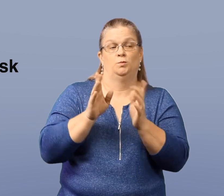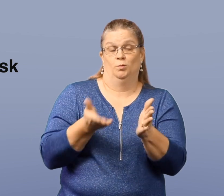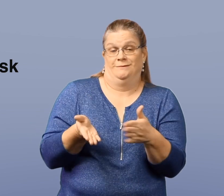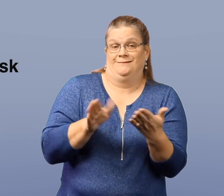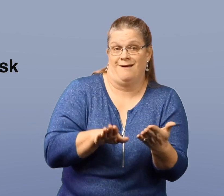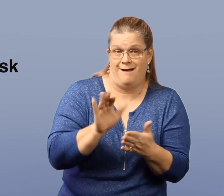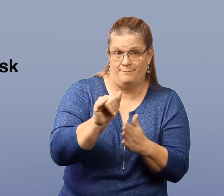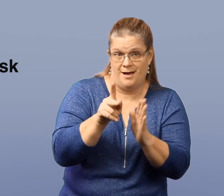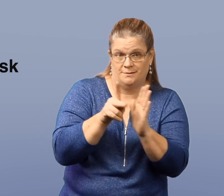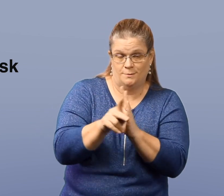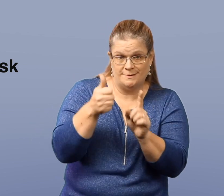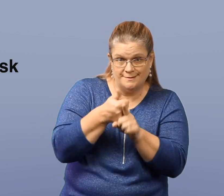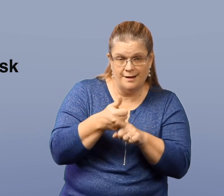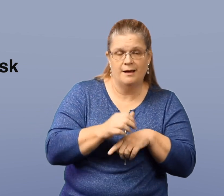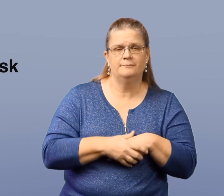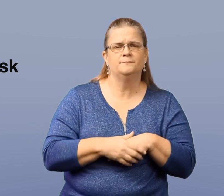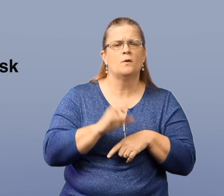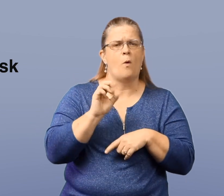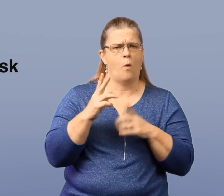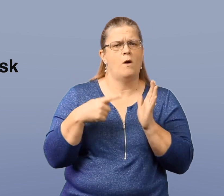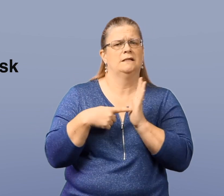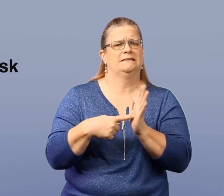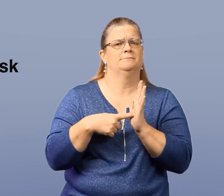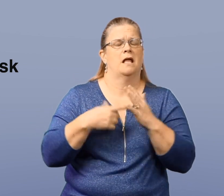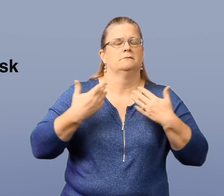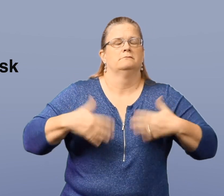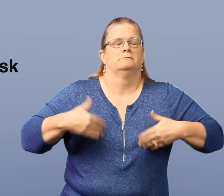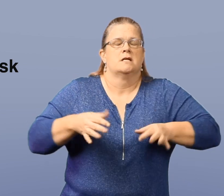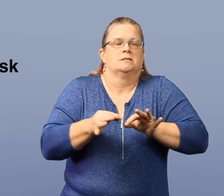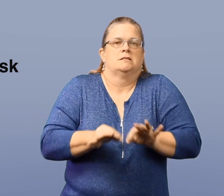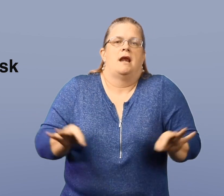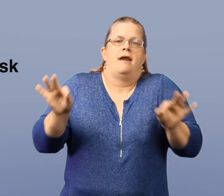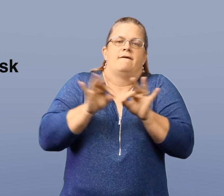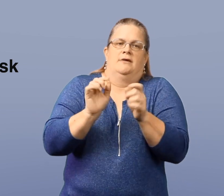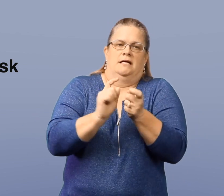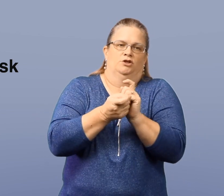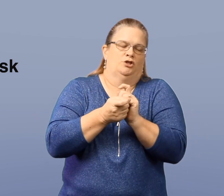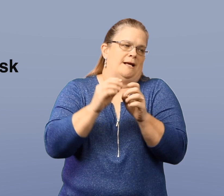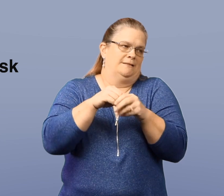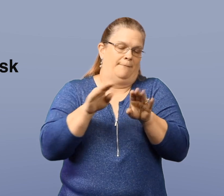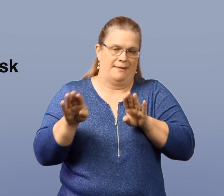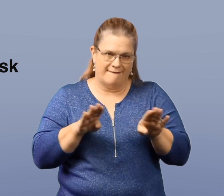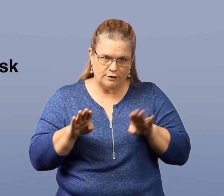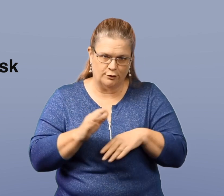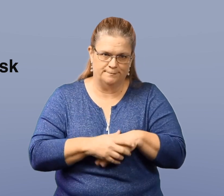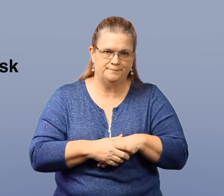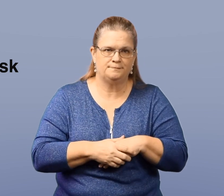has intent to die by suicide, or has displayed a significant change in behavior,